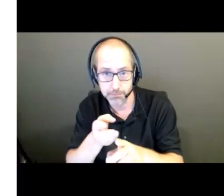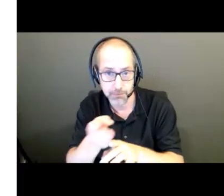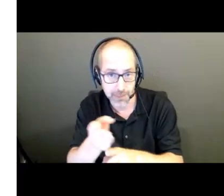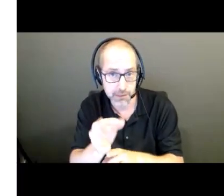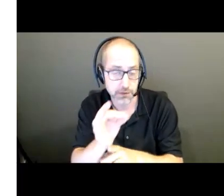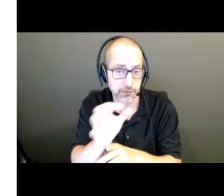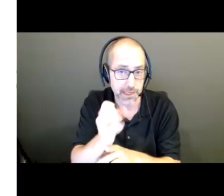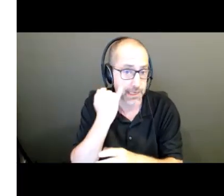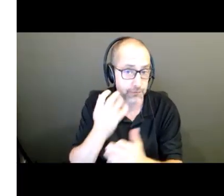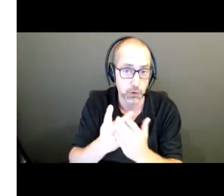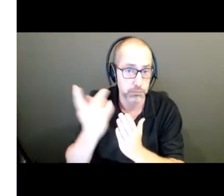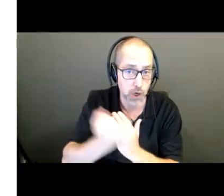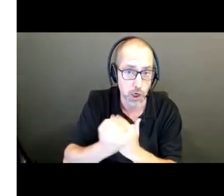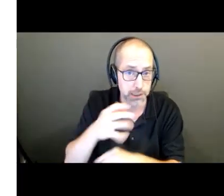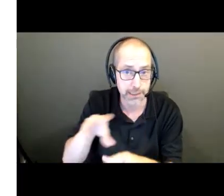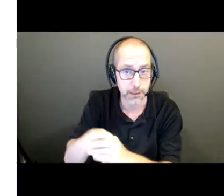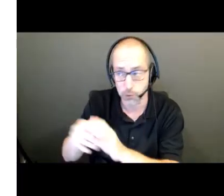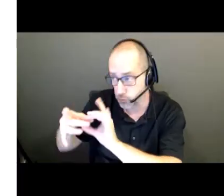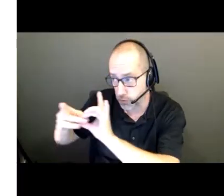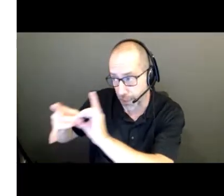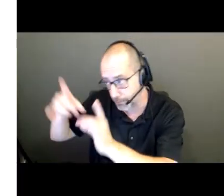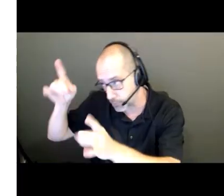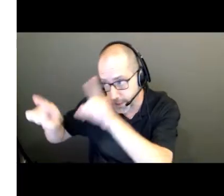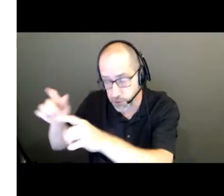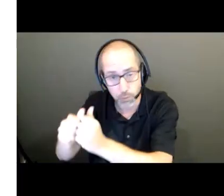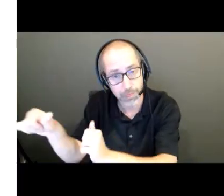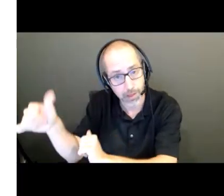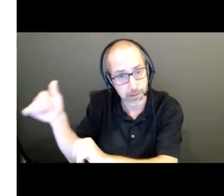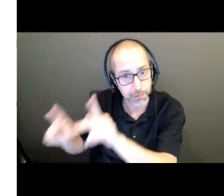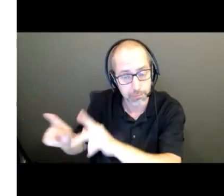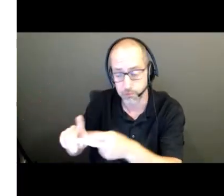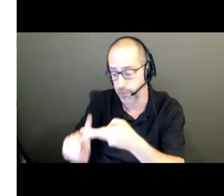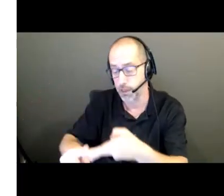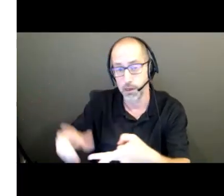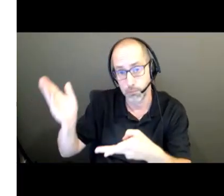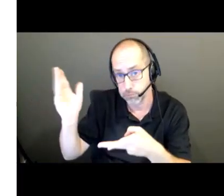collaboration with others, as well as presentation costs, so framing,